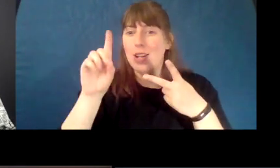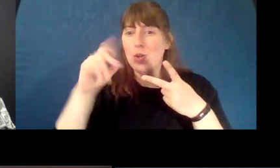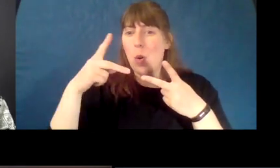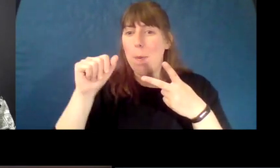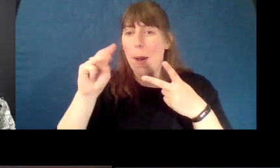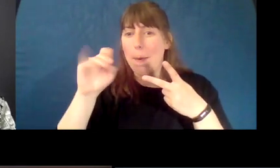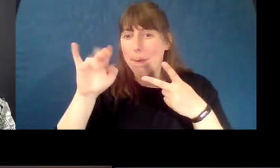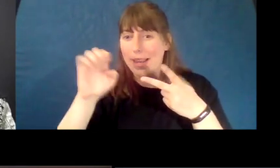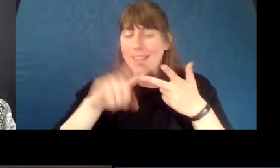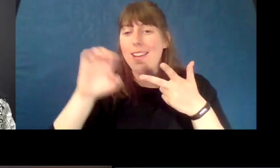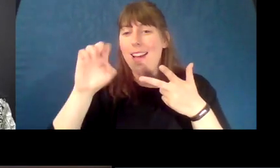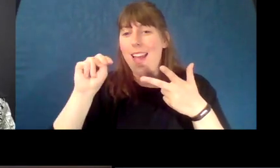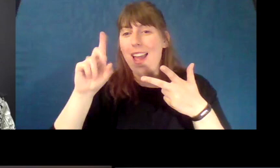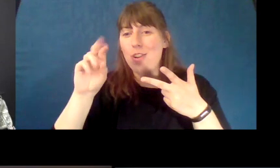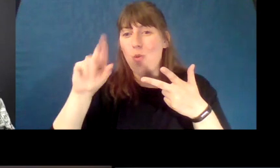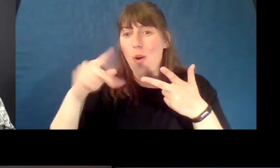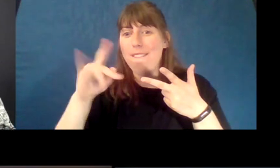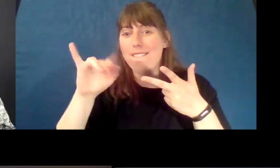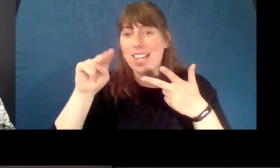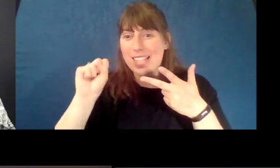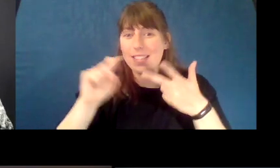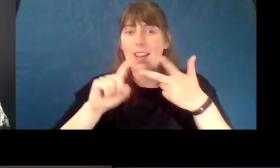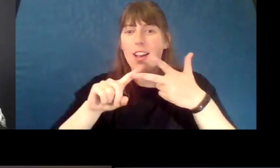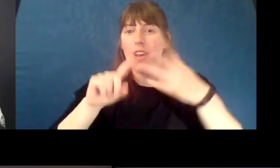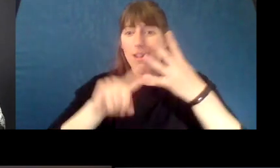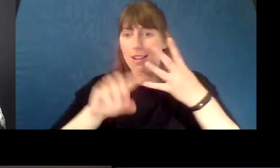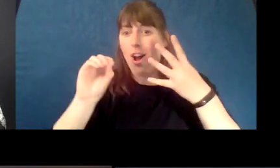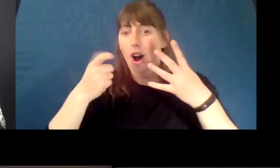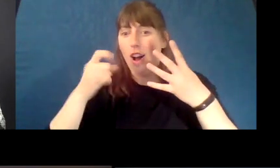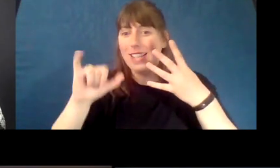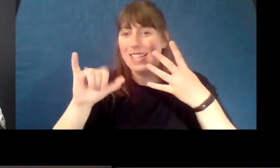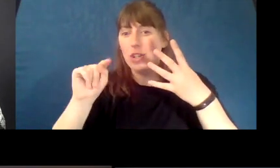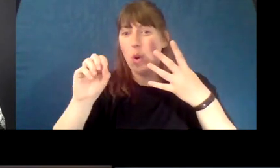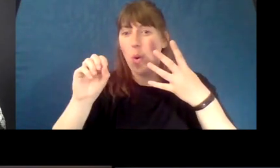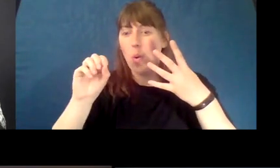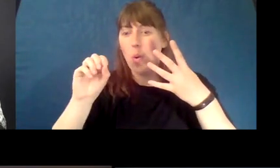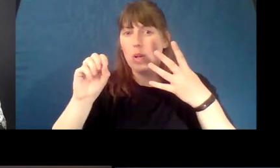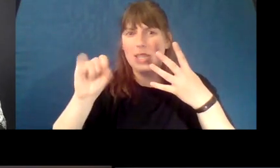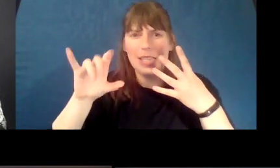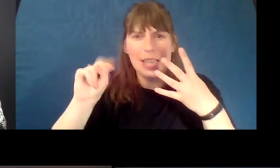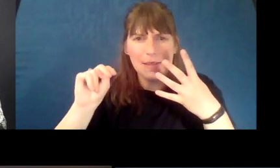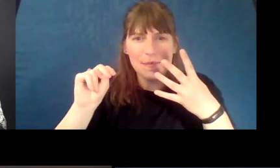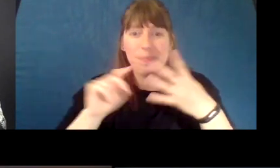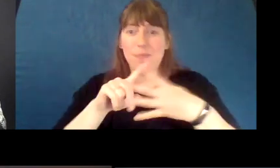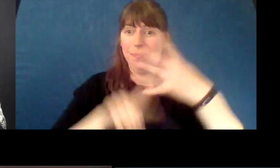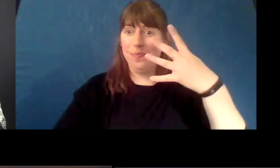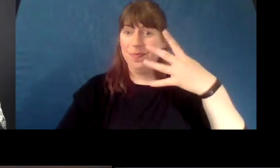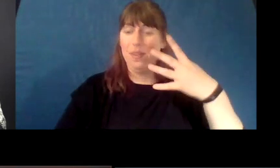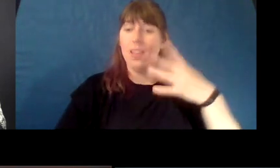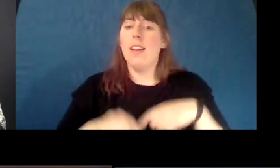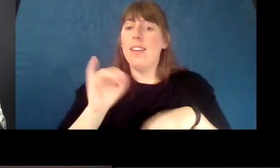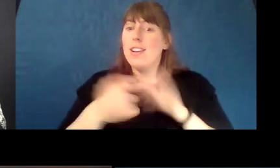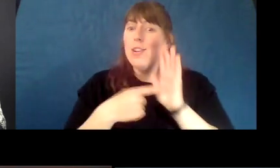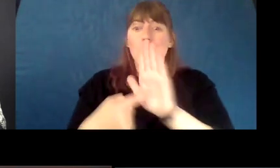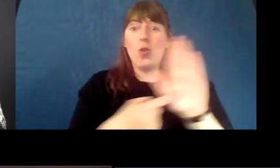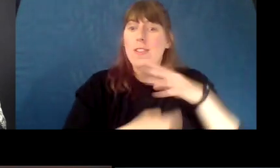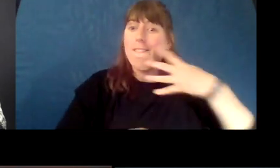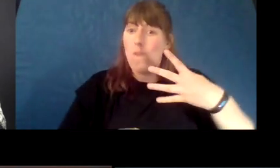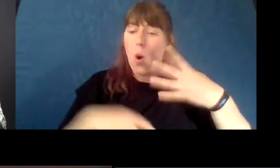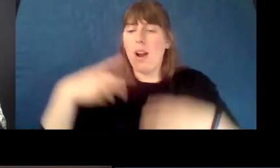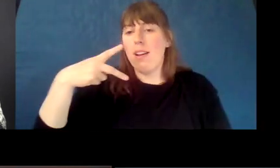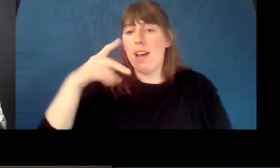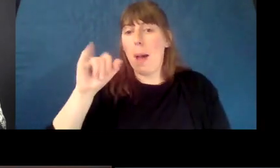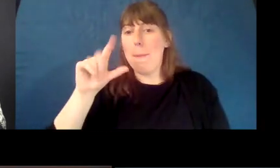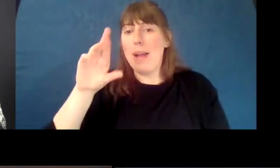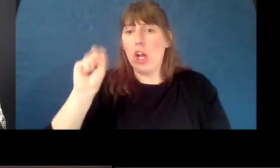and number four: oxytocin. So this lightbox showcases the four pillars of GAEA. And these are